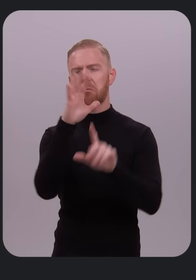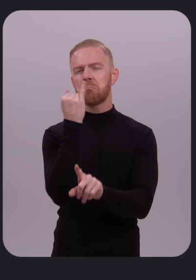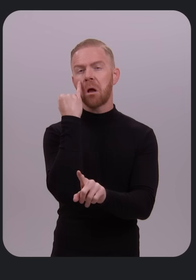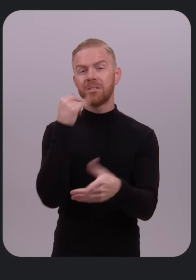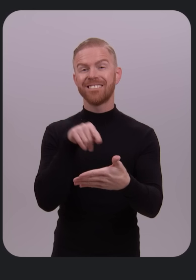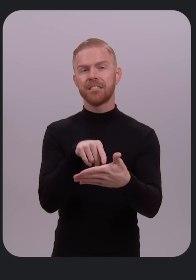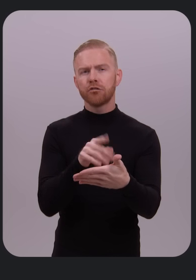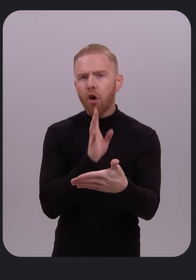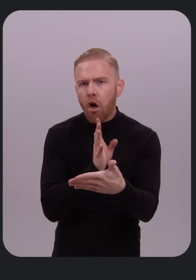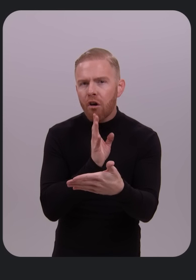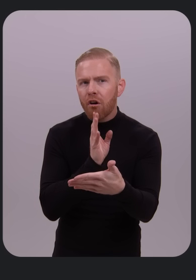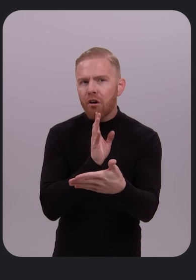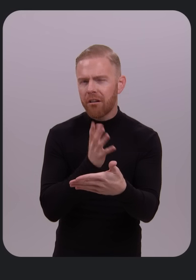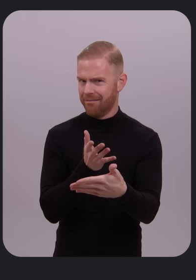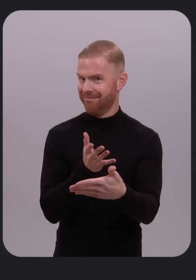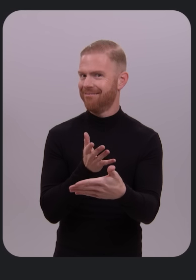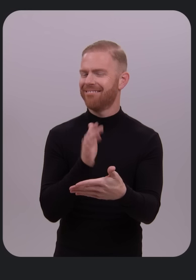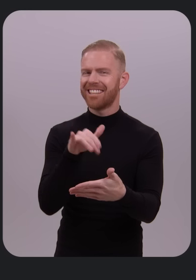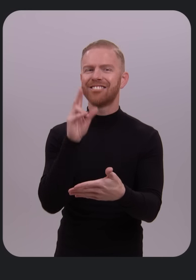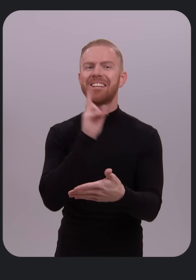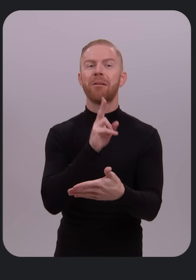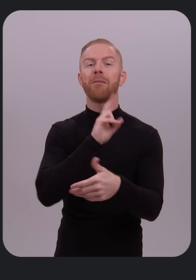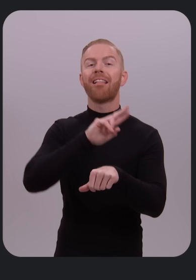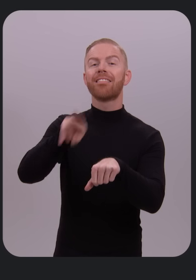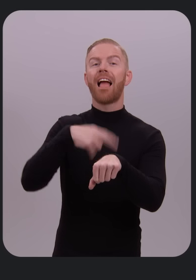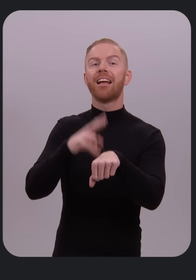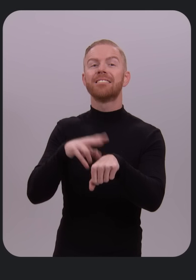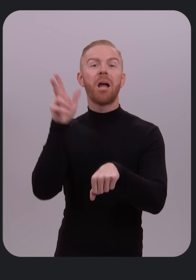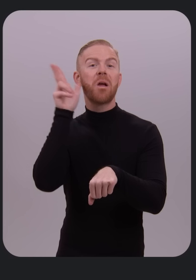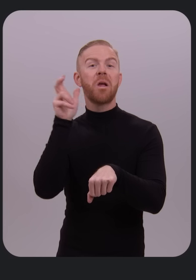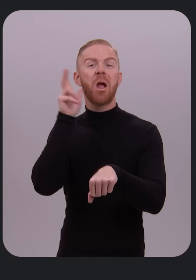That's where Gemini's native audio comes in. [VIDEO PLAYBACK]